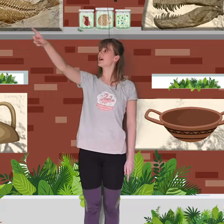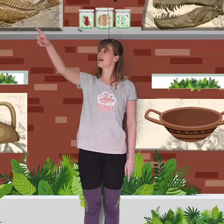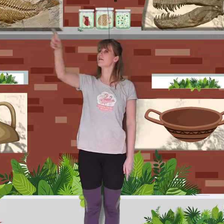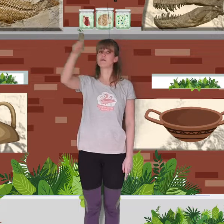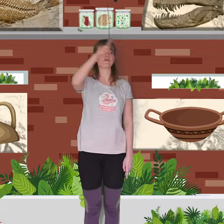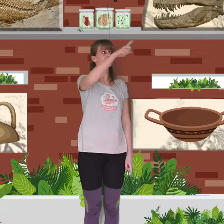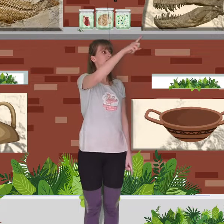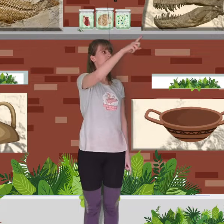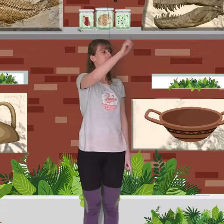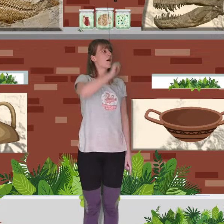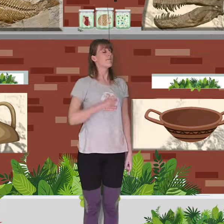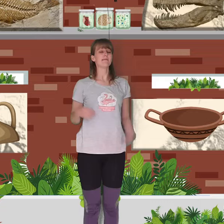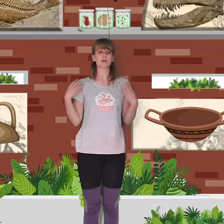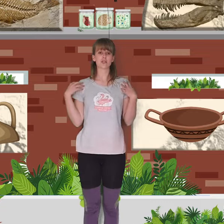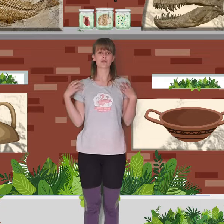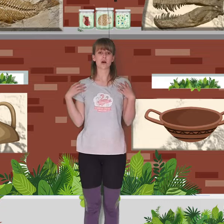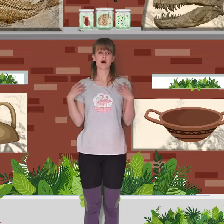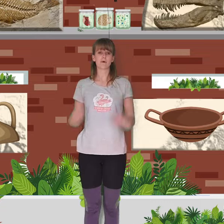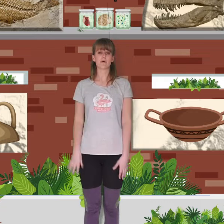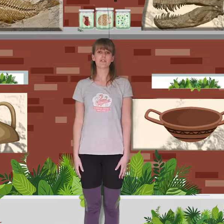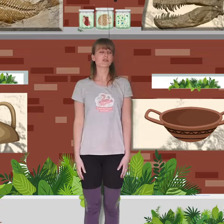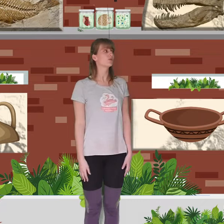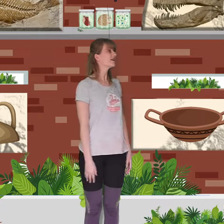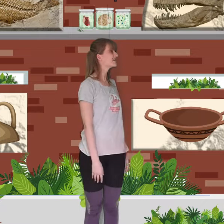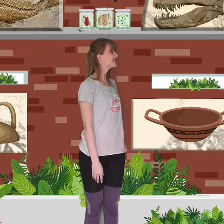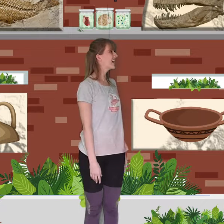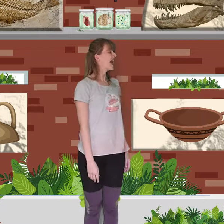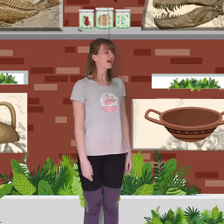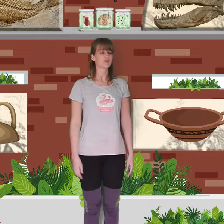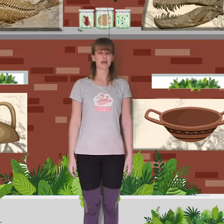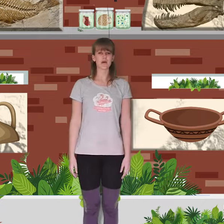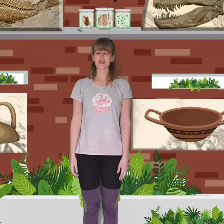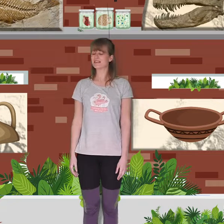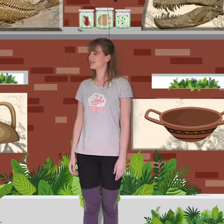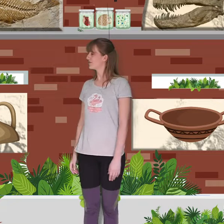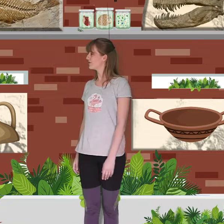neck moves. Maybe we can use our upper body to twist as we look in different